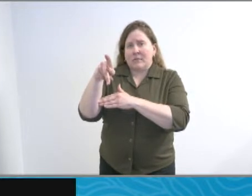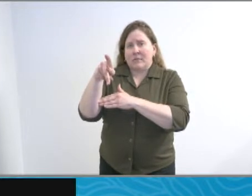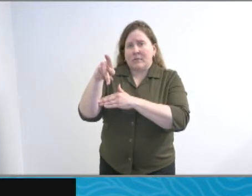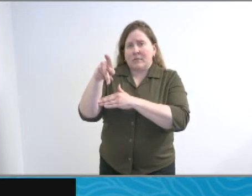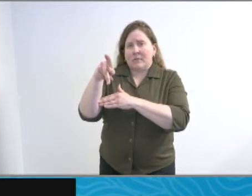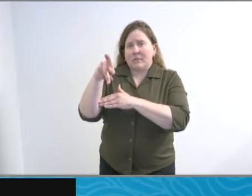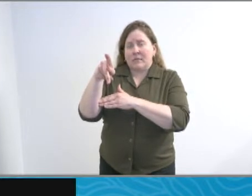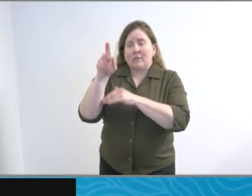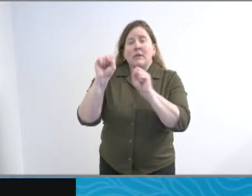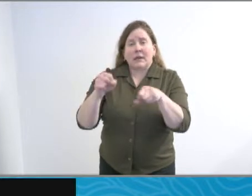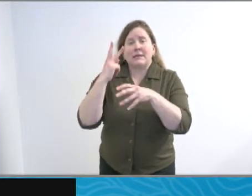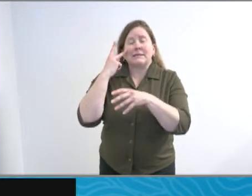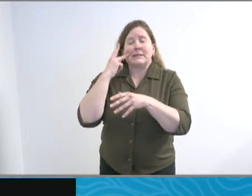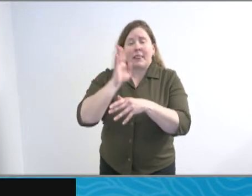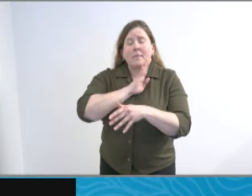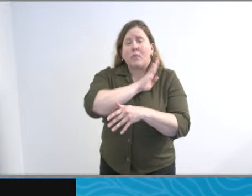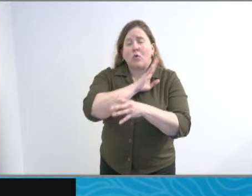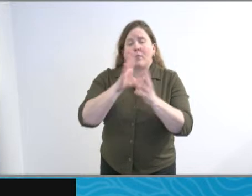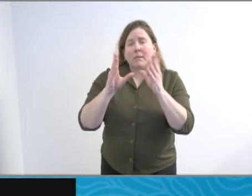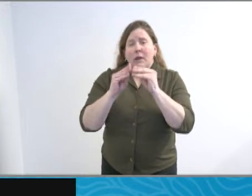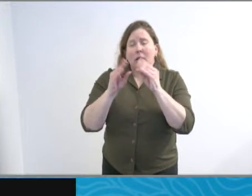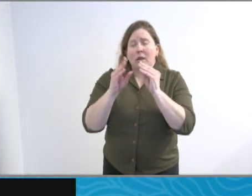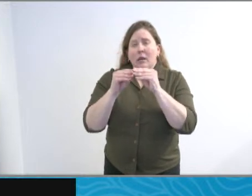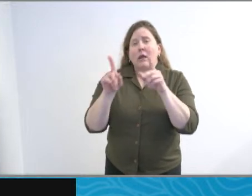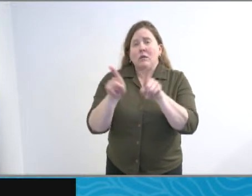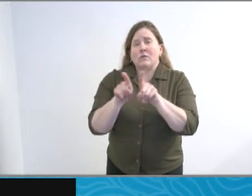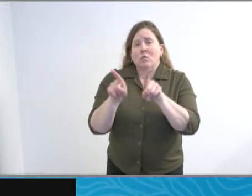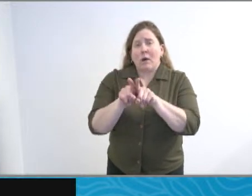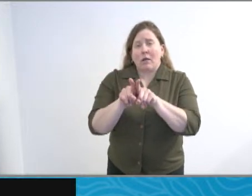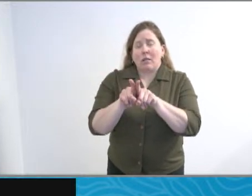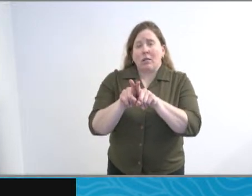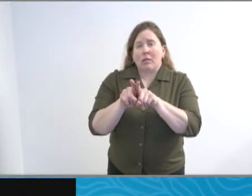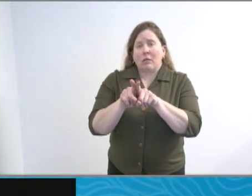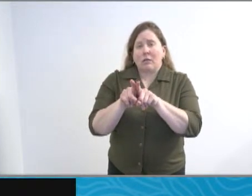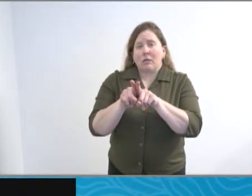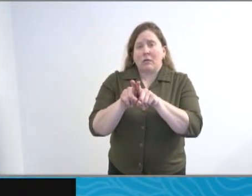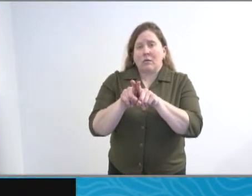as well as seeing it available on LBSchools.net/LACP.